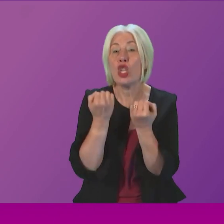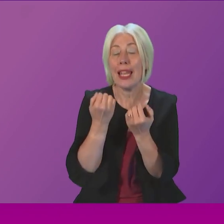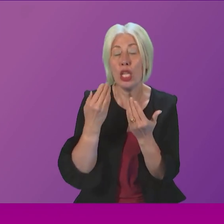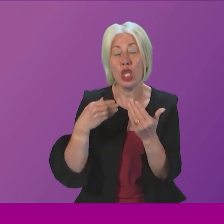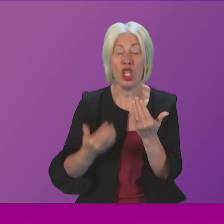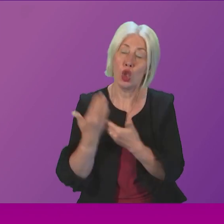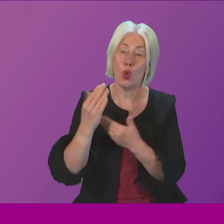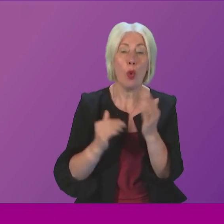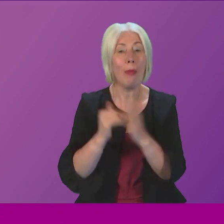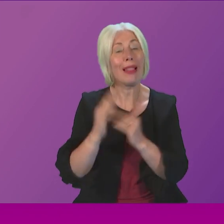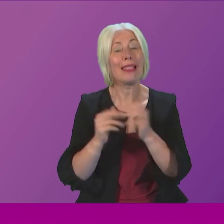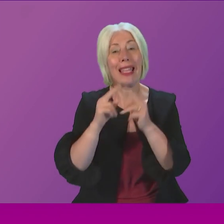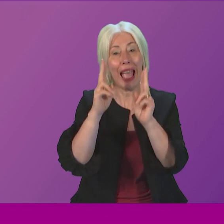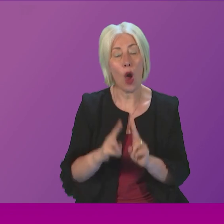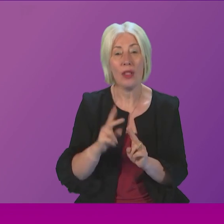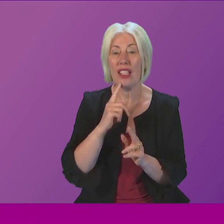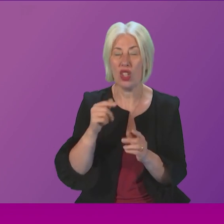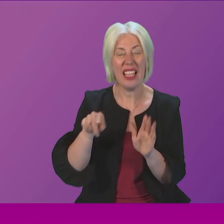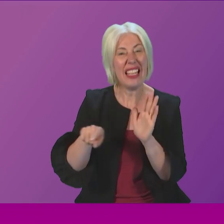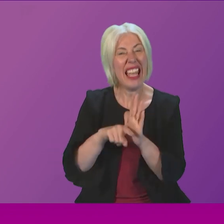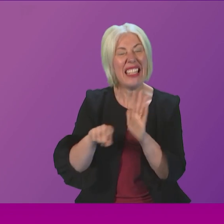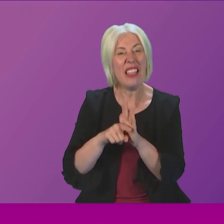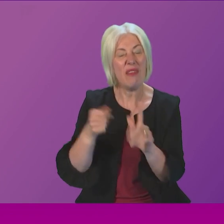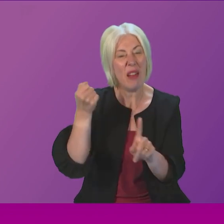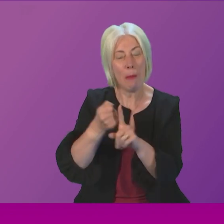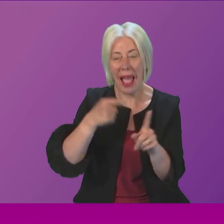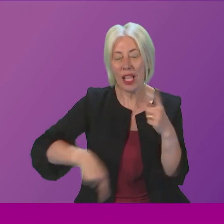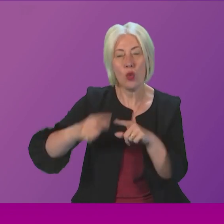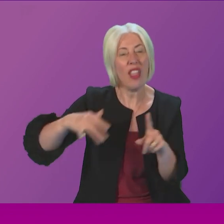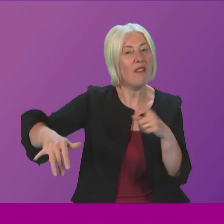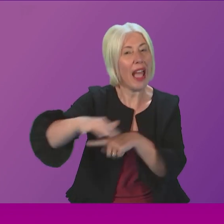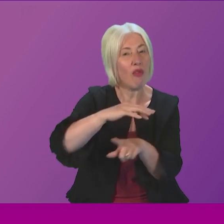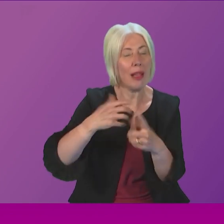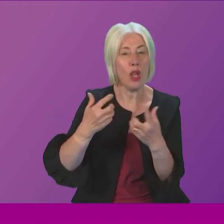minimise the negative environmental impacts associated with heating our homes.